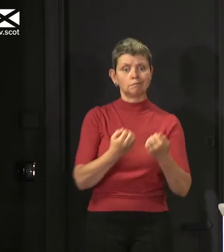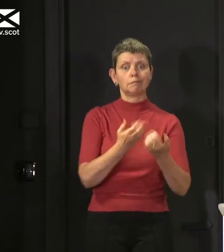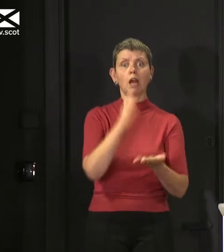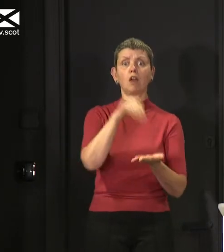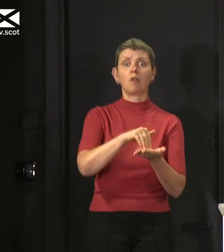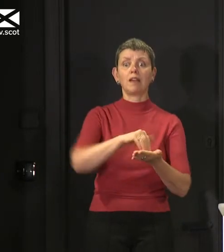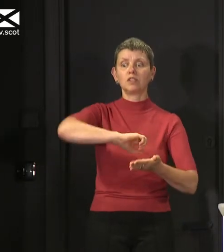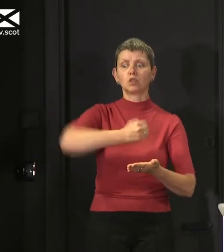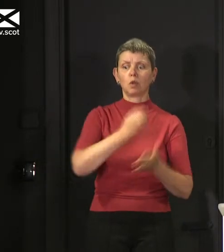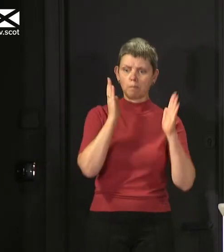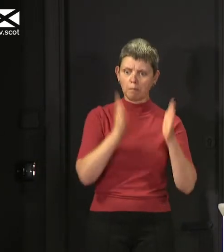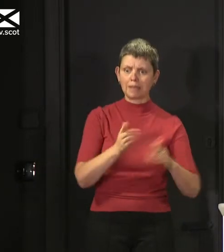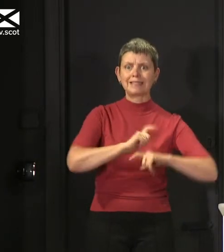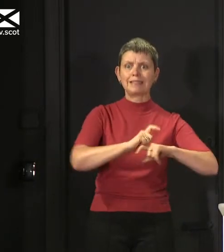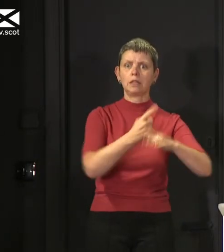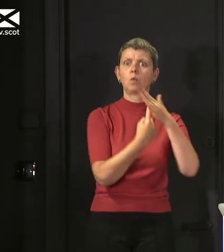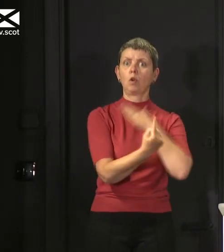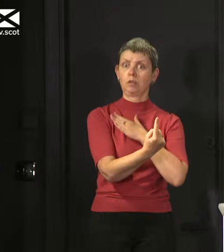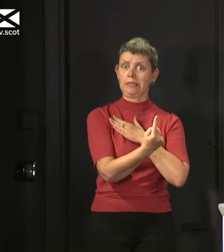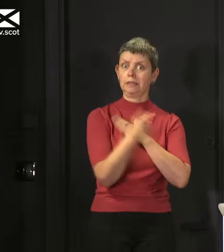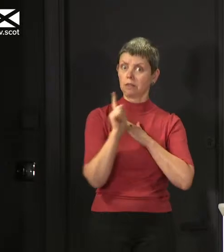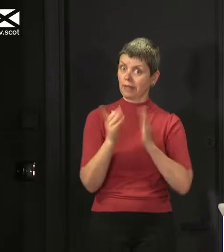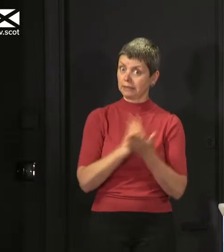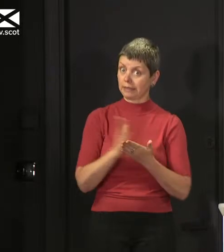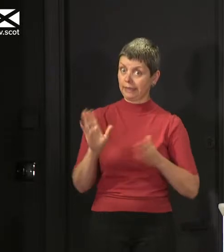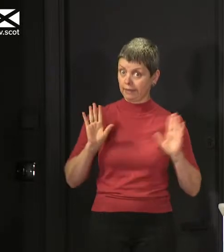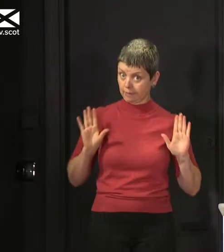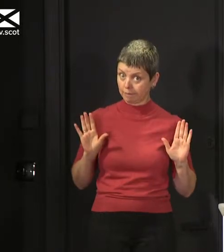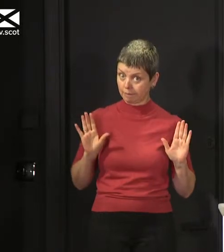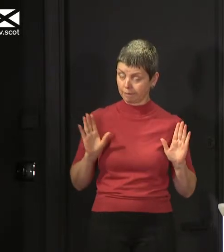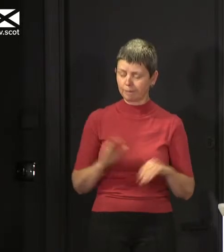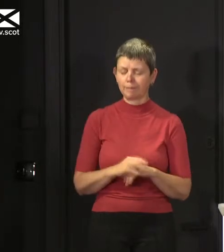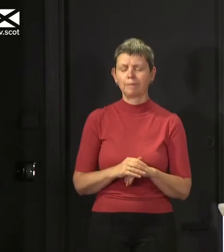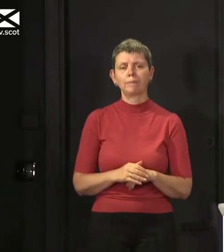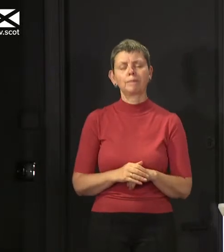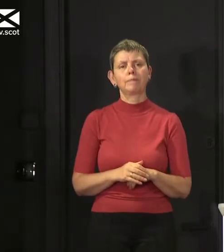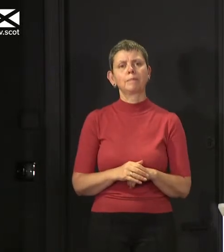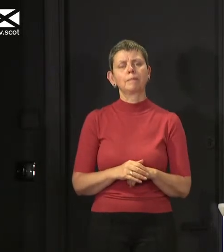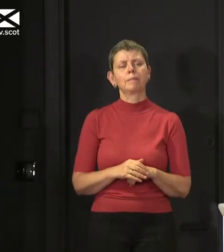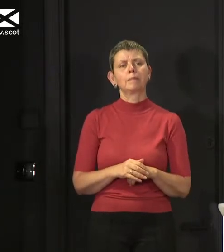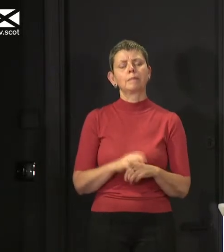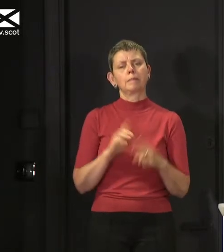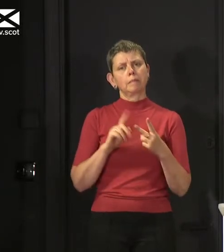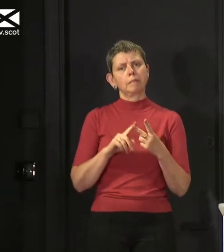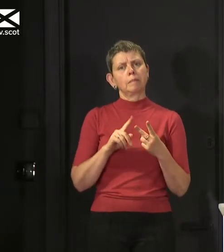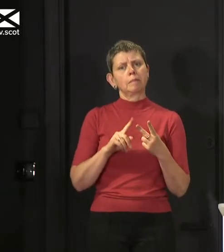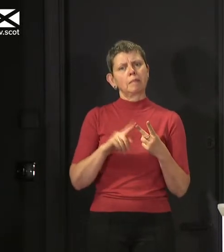So let me be clear about that. I think there's perhaps a bit of a misunderstanding about